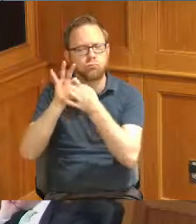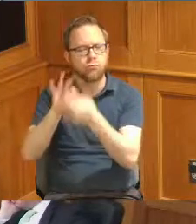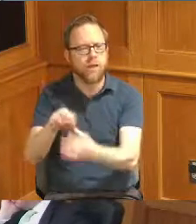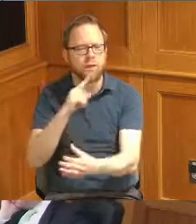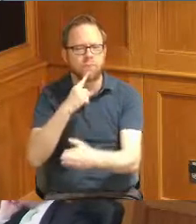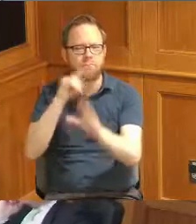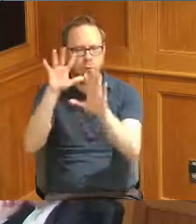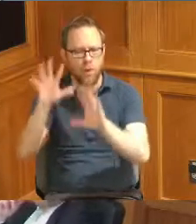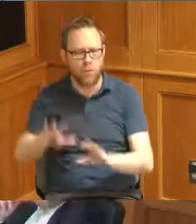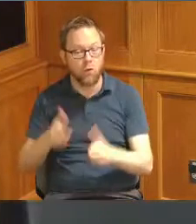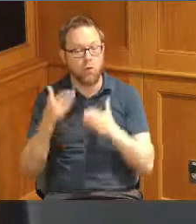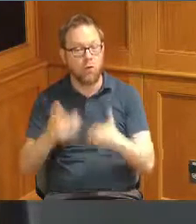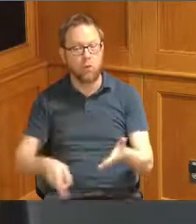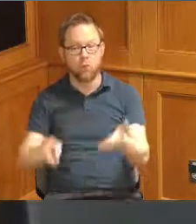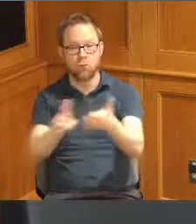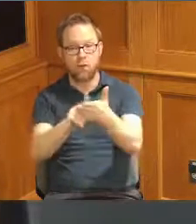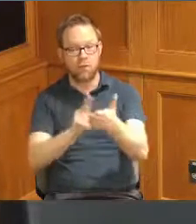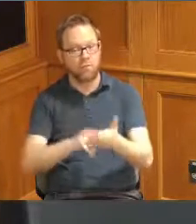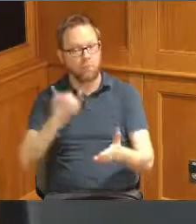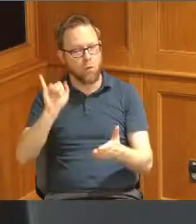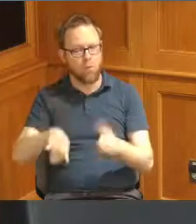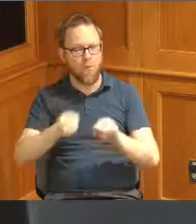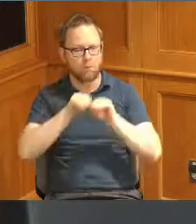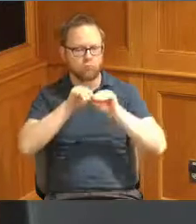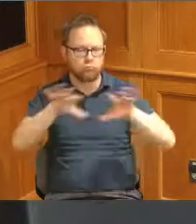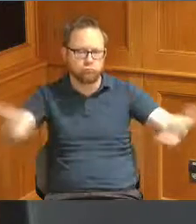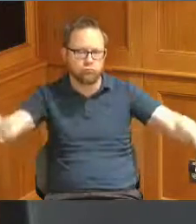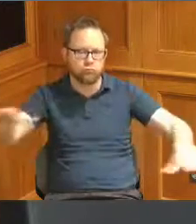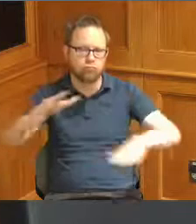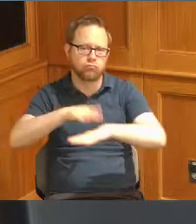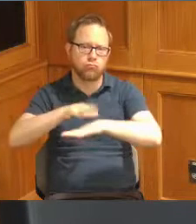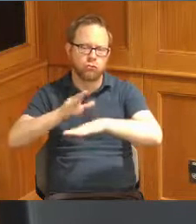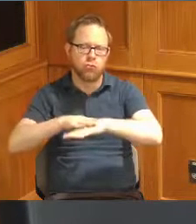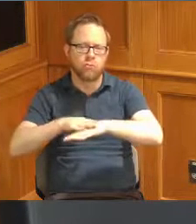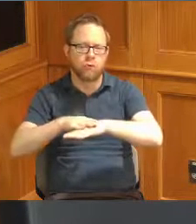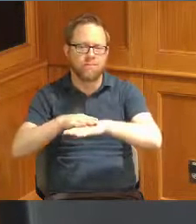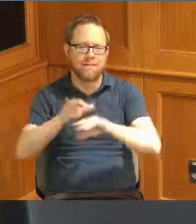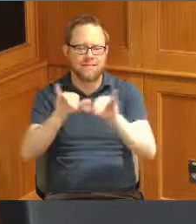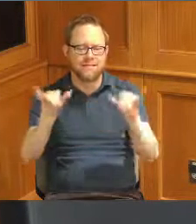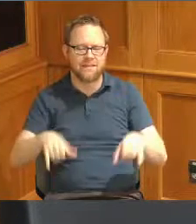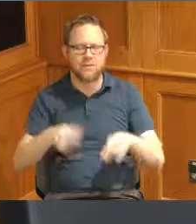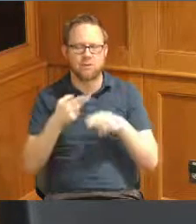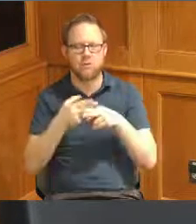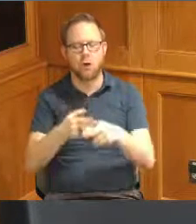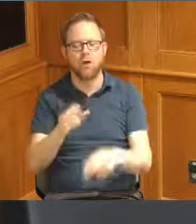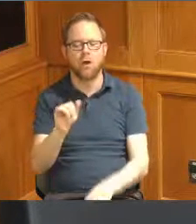register for the Mass public notification system alert Hamilton County and to follow Hamilton